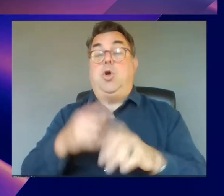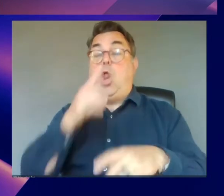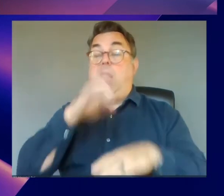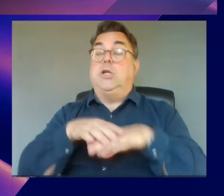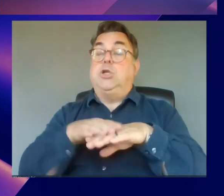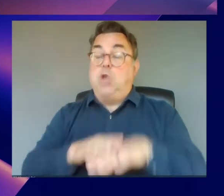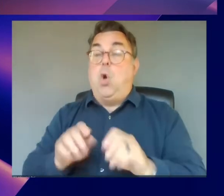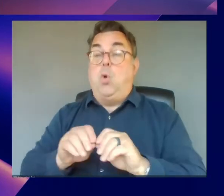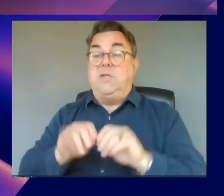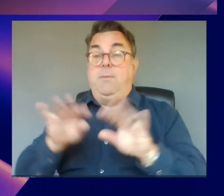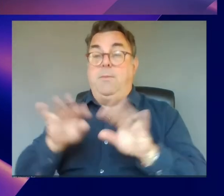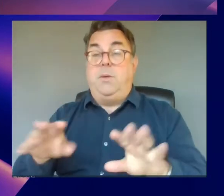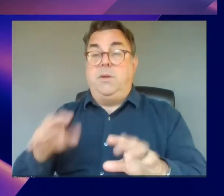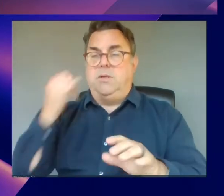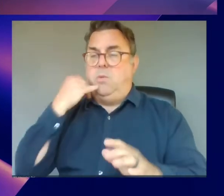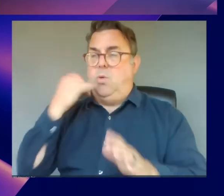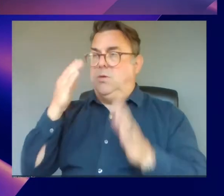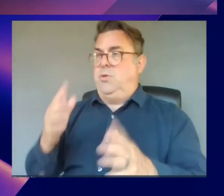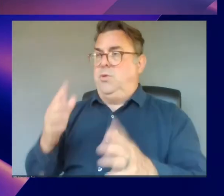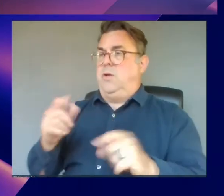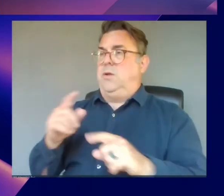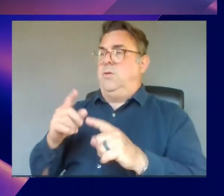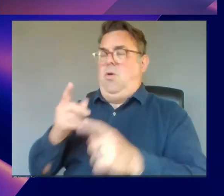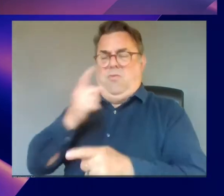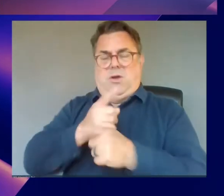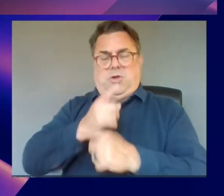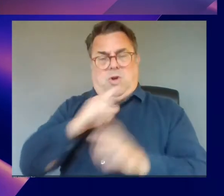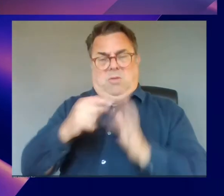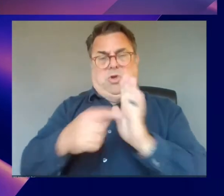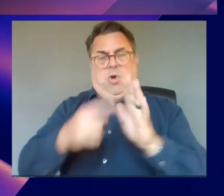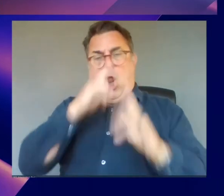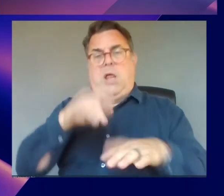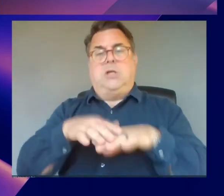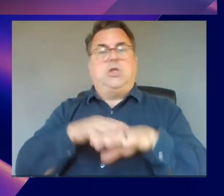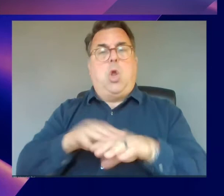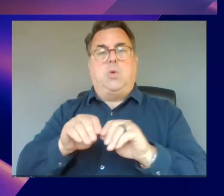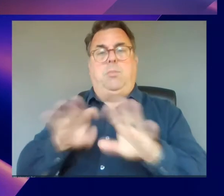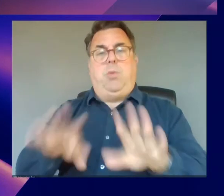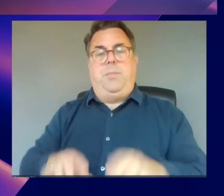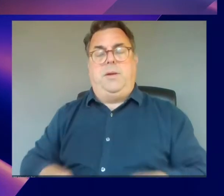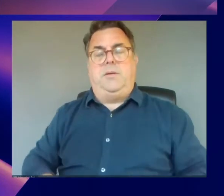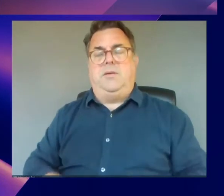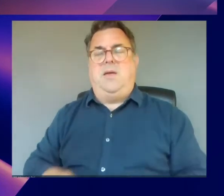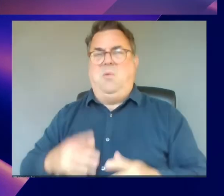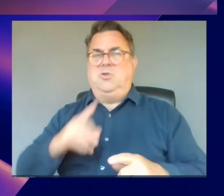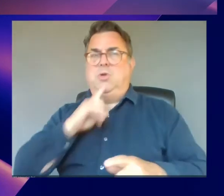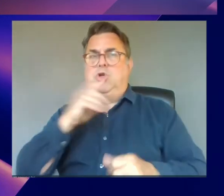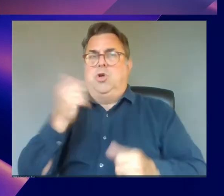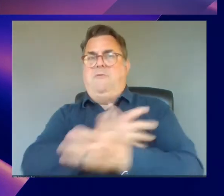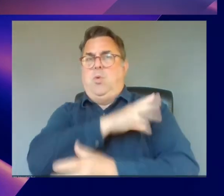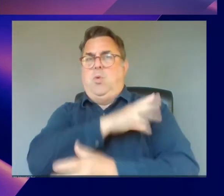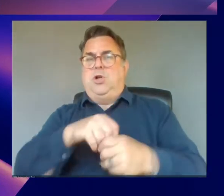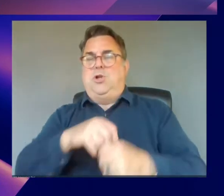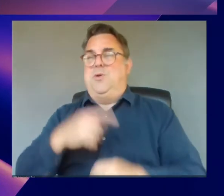if someone else were to do it, that they didn't, they don't miss anything. Looking out for everyone at home. I appreciate that. Let me do a demo here.